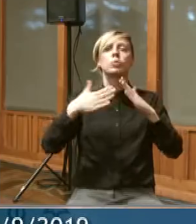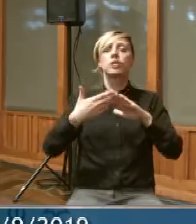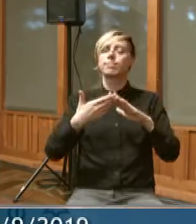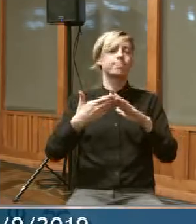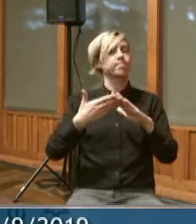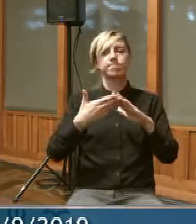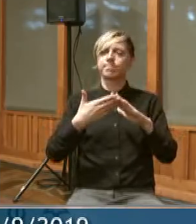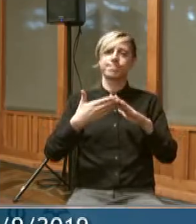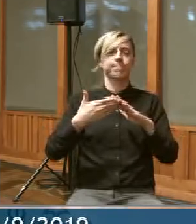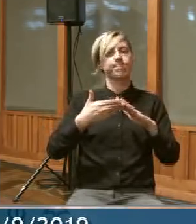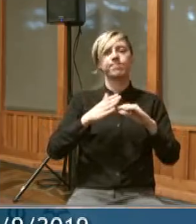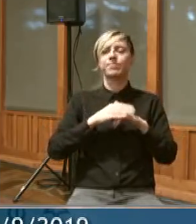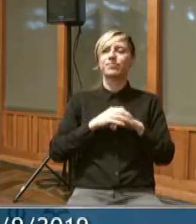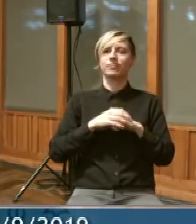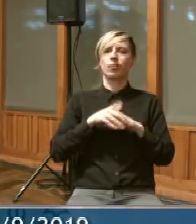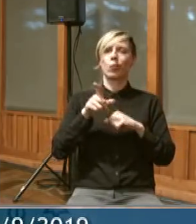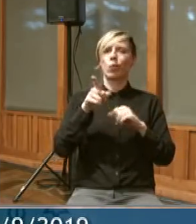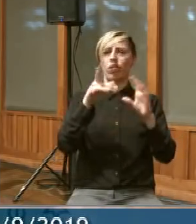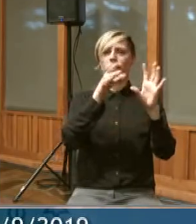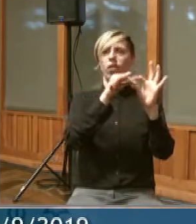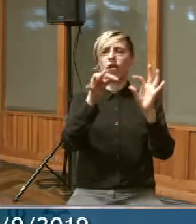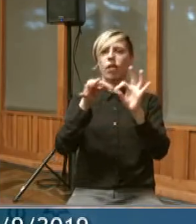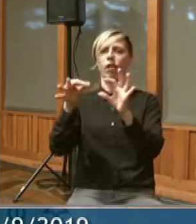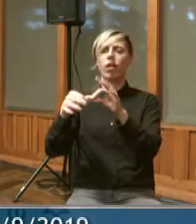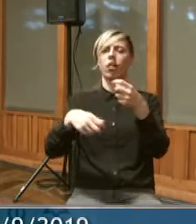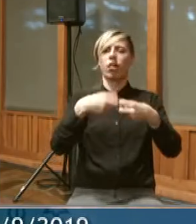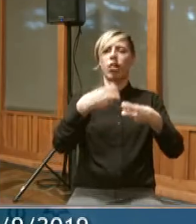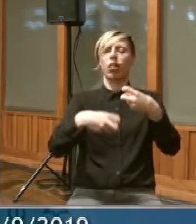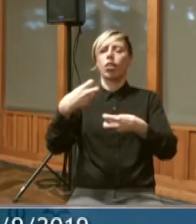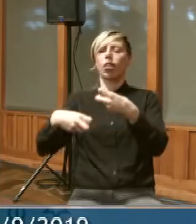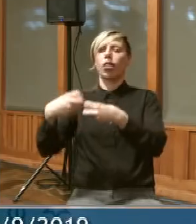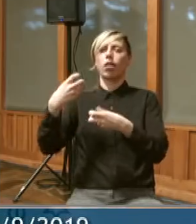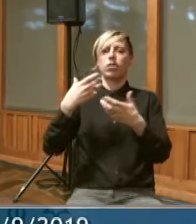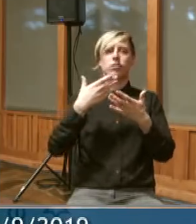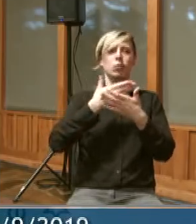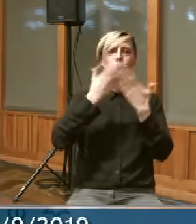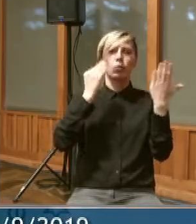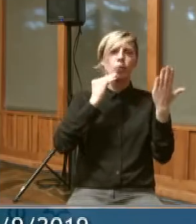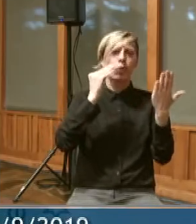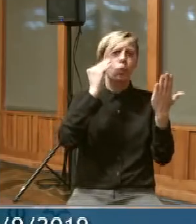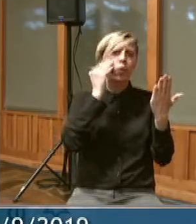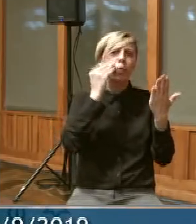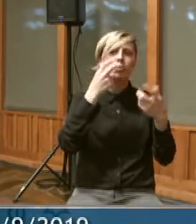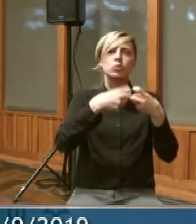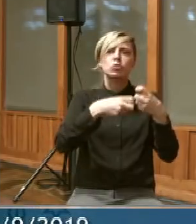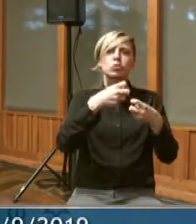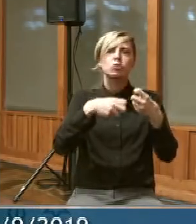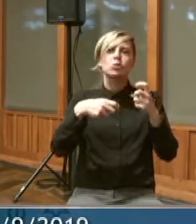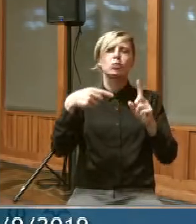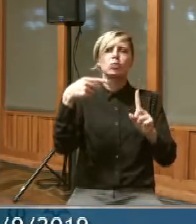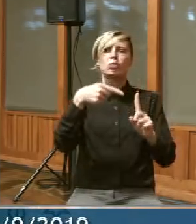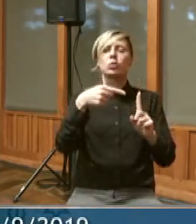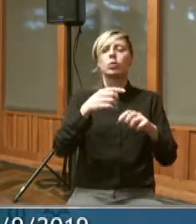IT'S FRUSTRATING. I FEEL THIS IS NOT OPEN ENOUGH AS WELL. I'M HEARING ALL OF THESE